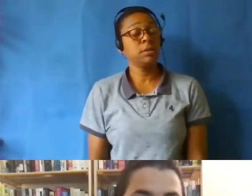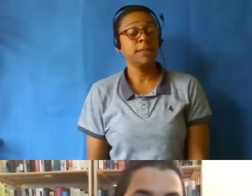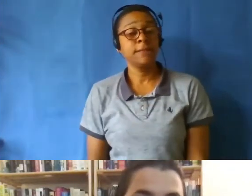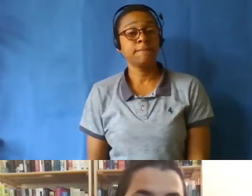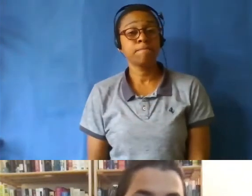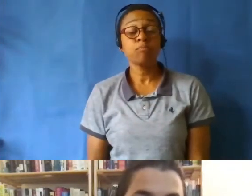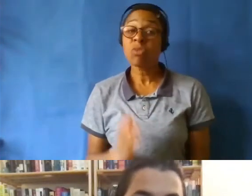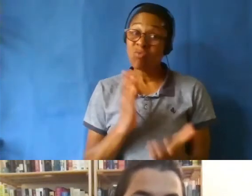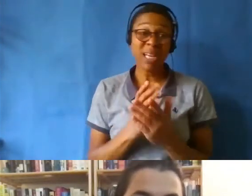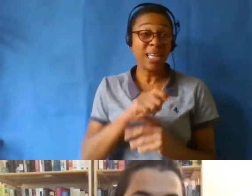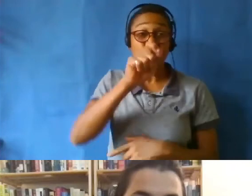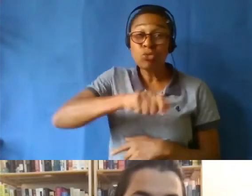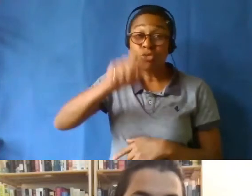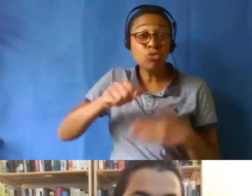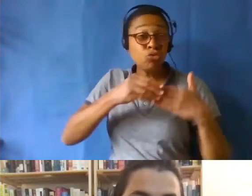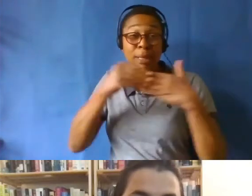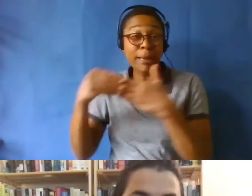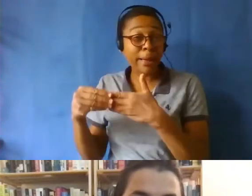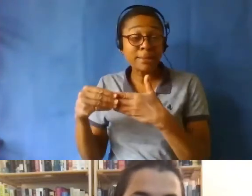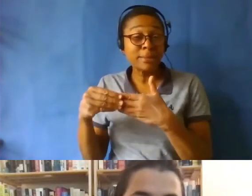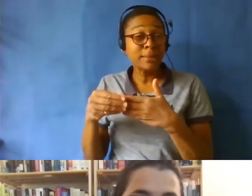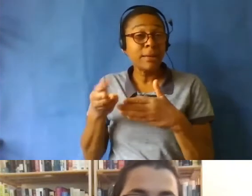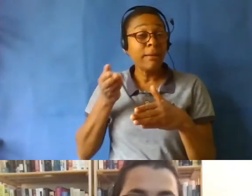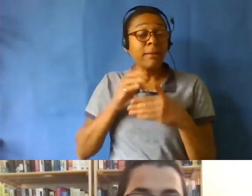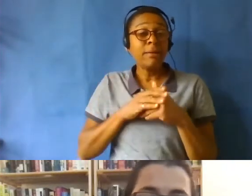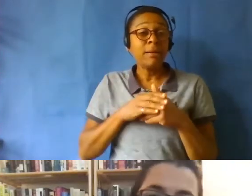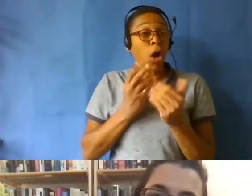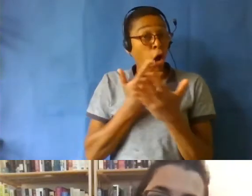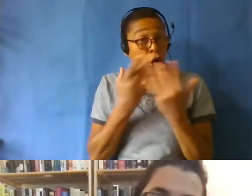lot of these things that are going on in institutions are being led by students